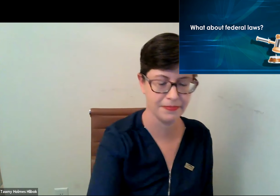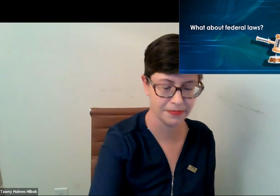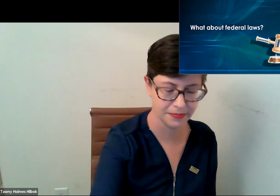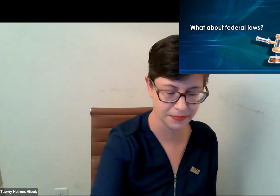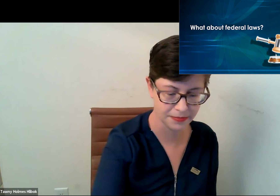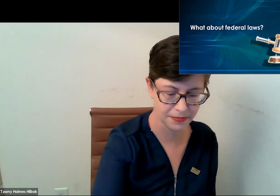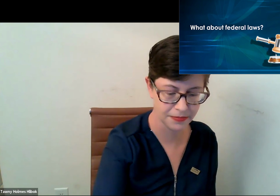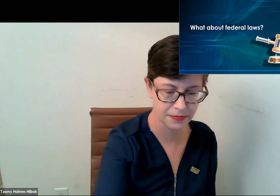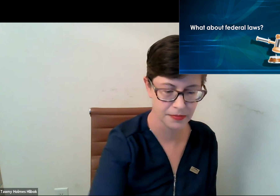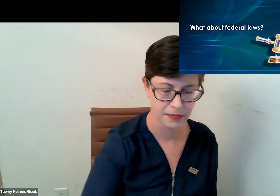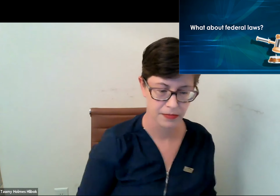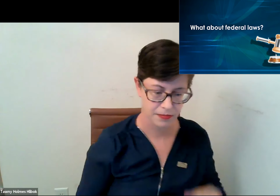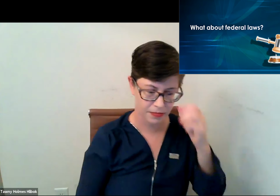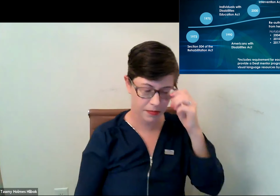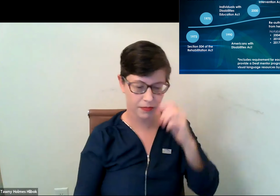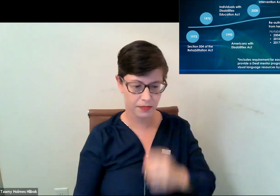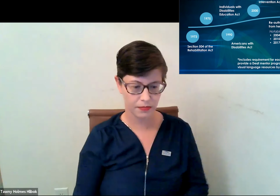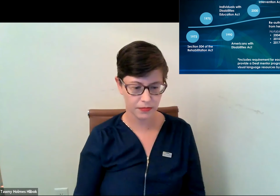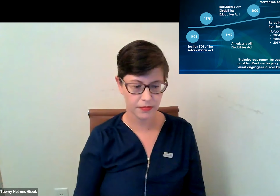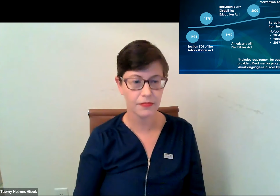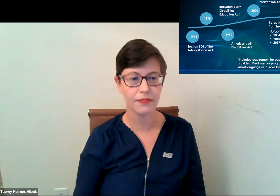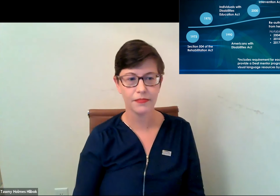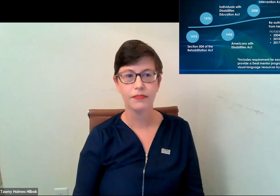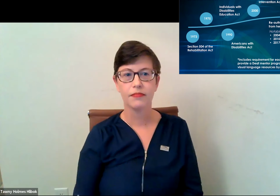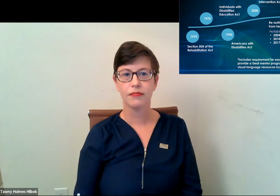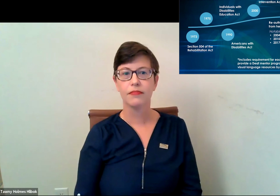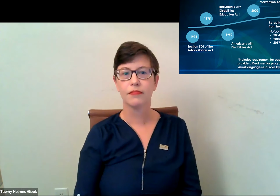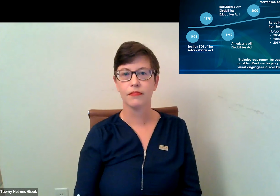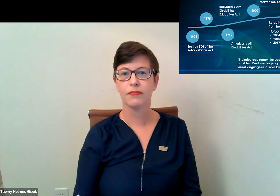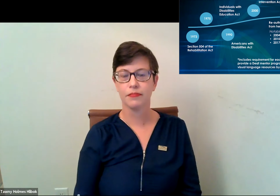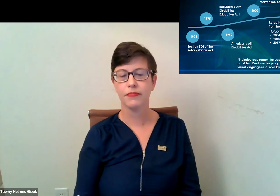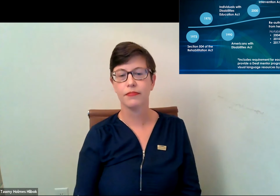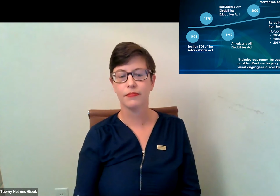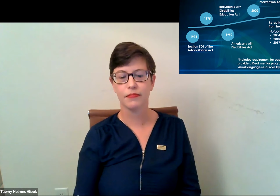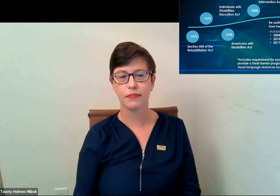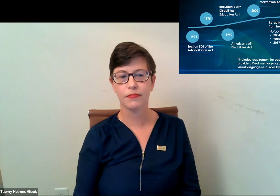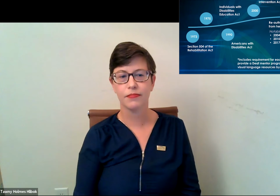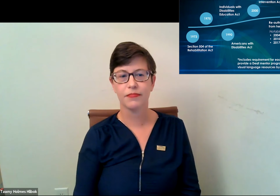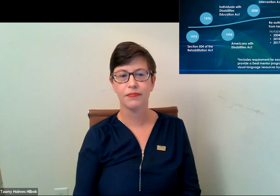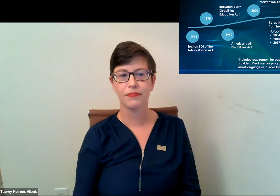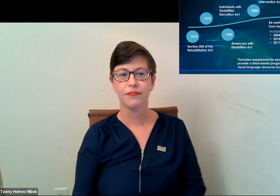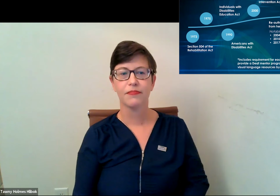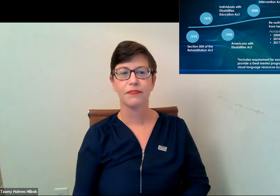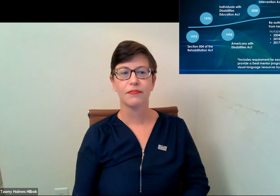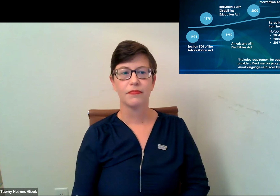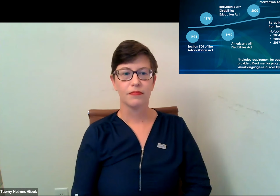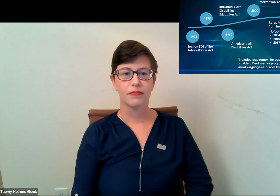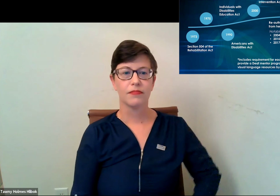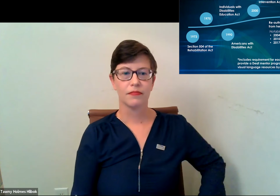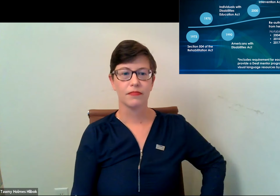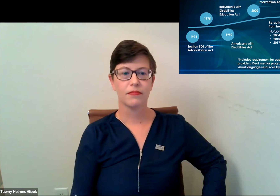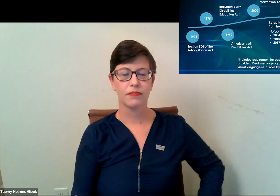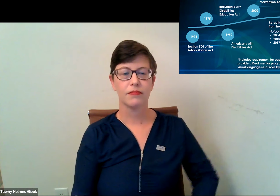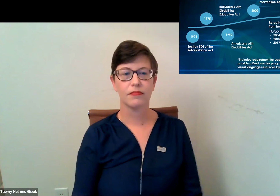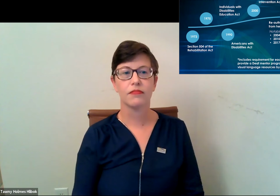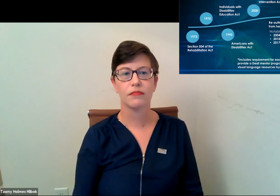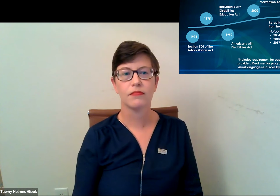But they may not quite be there yet.